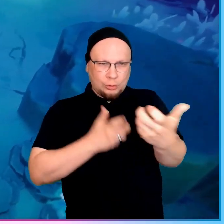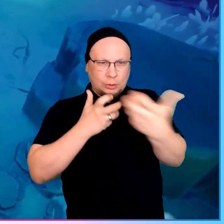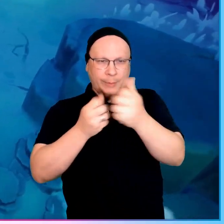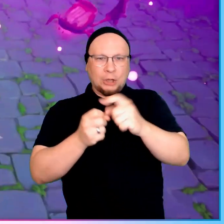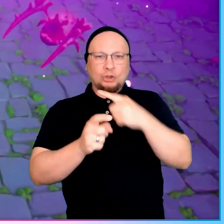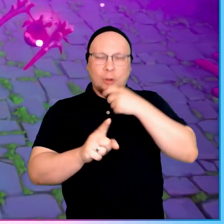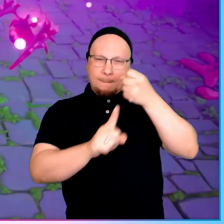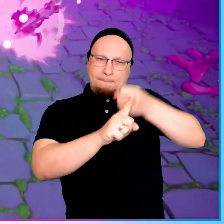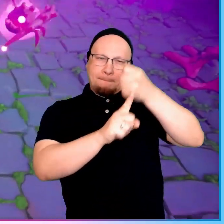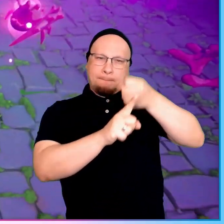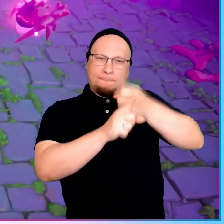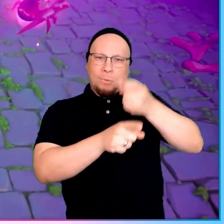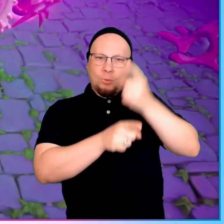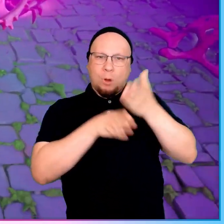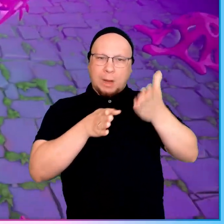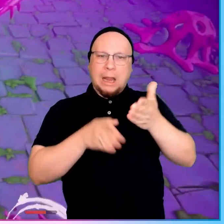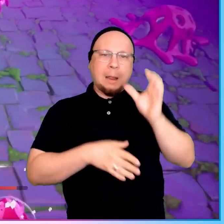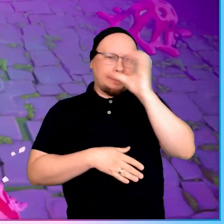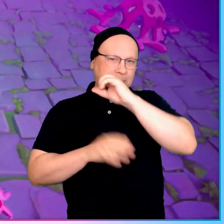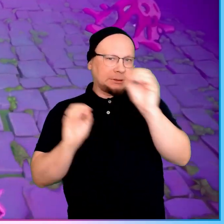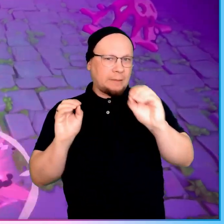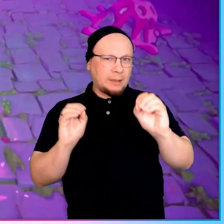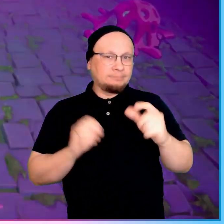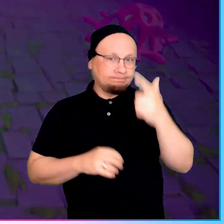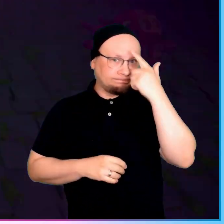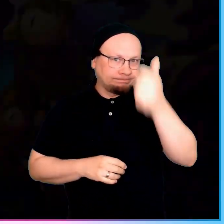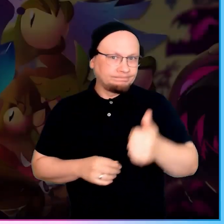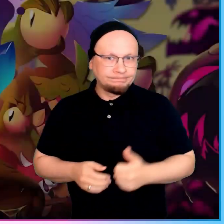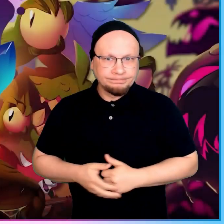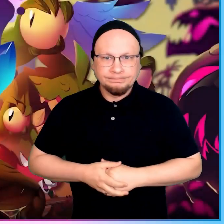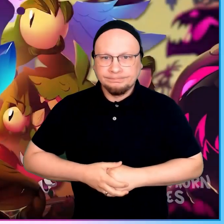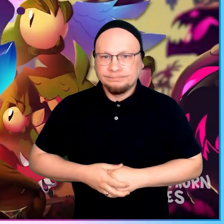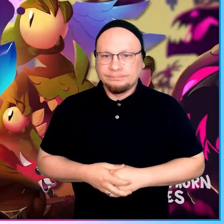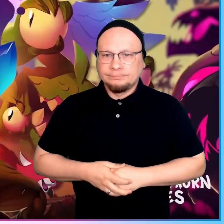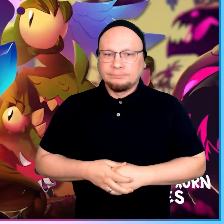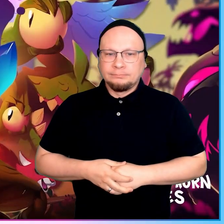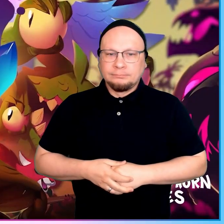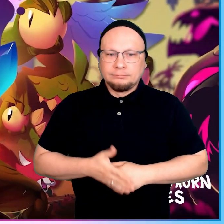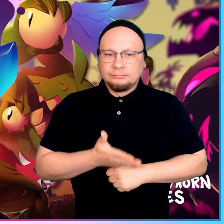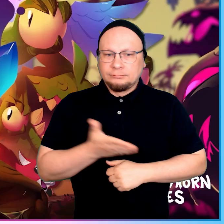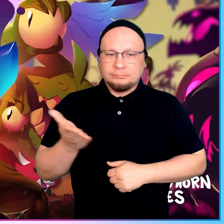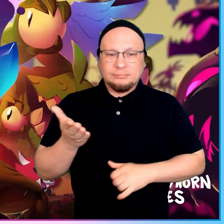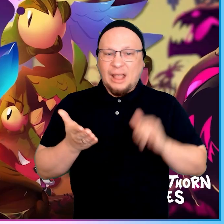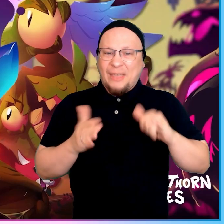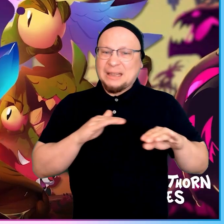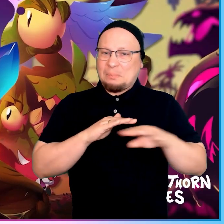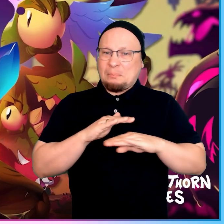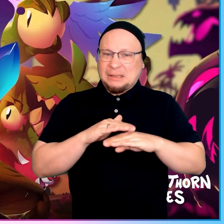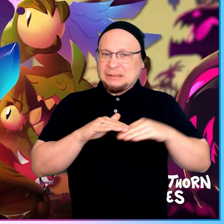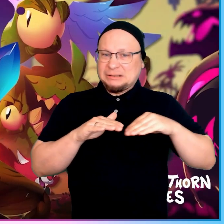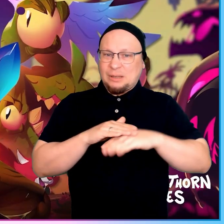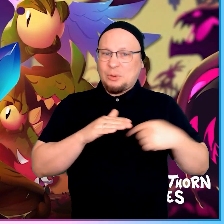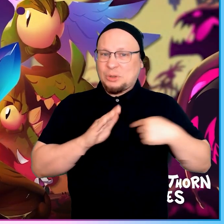as you eliminate even the most challenging of corrupted enemies. This is just a sample of the things to come from Slime Heroes.